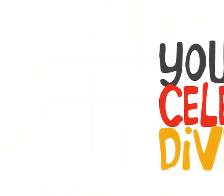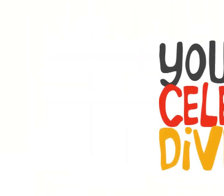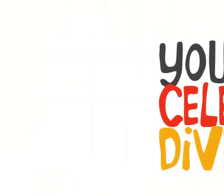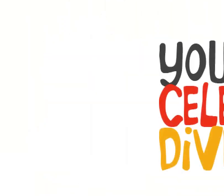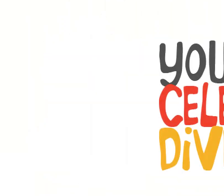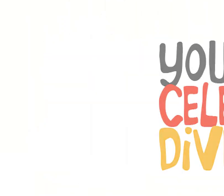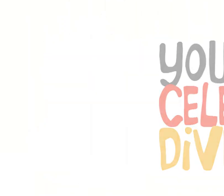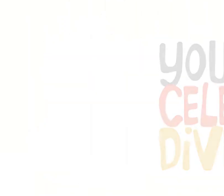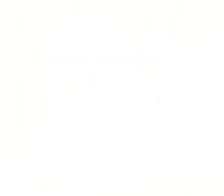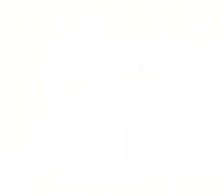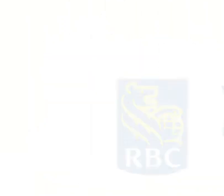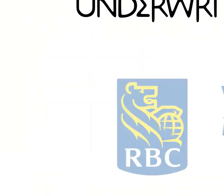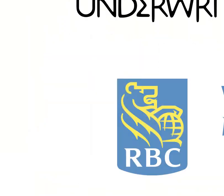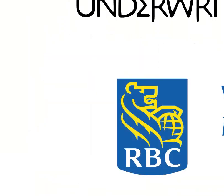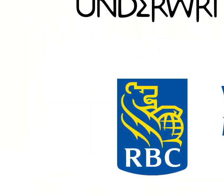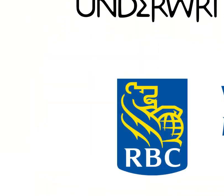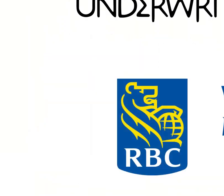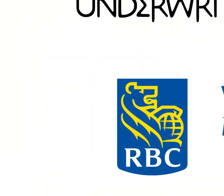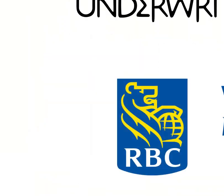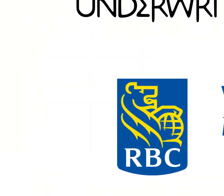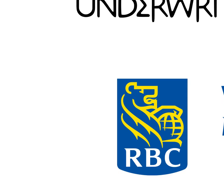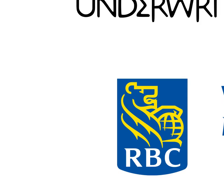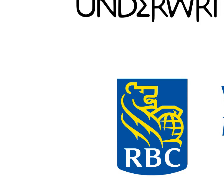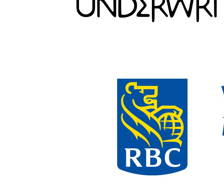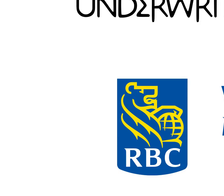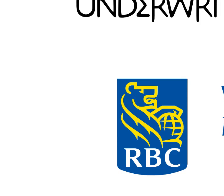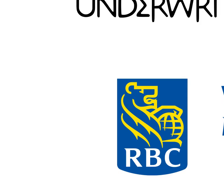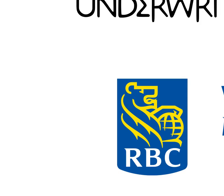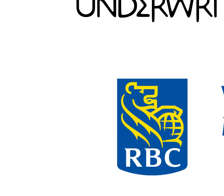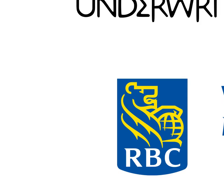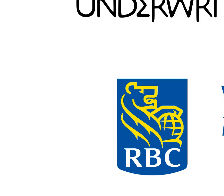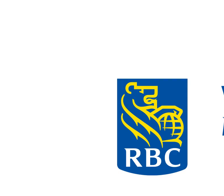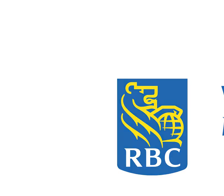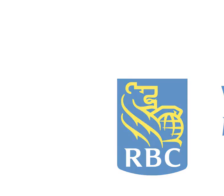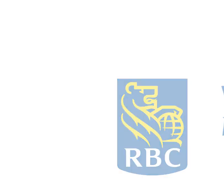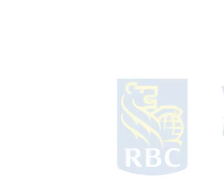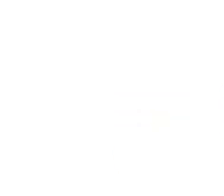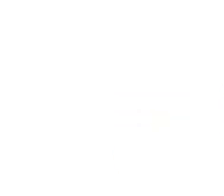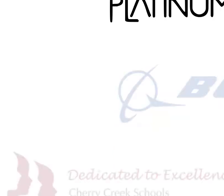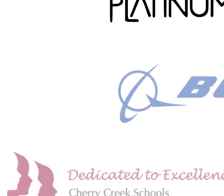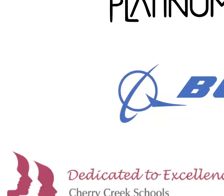celebrate diversity and presented by rbc wealth management with support from boeing